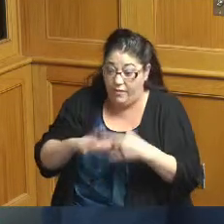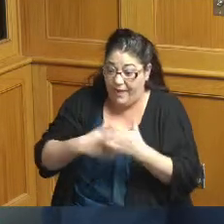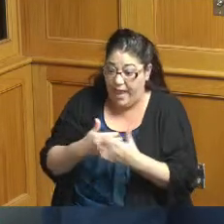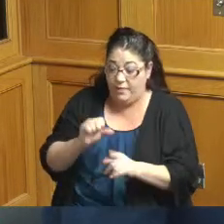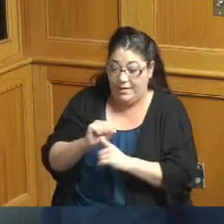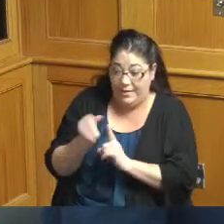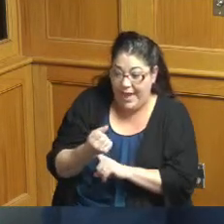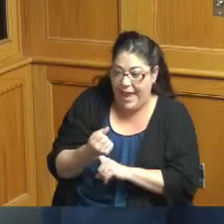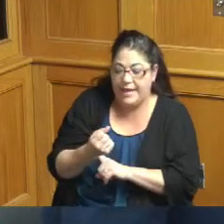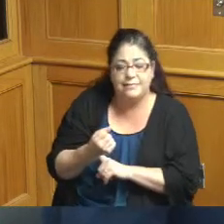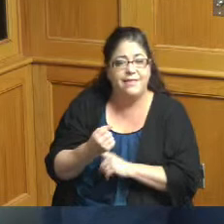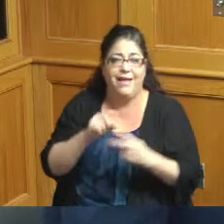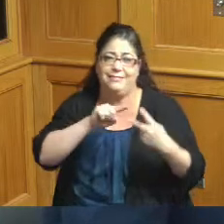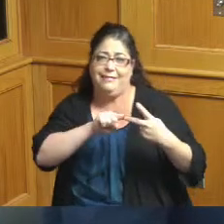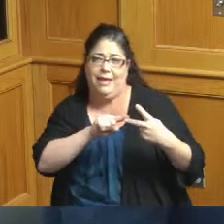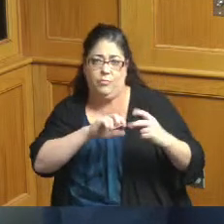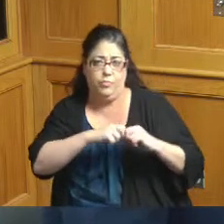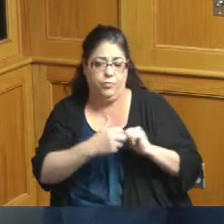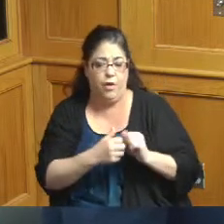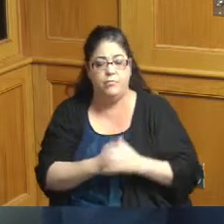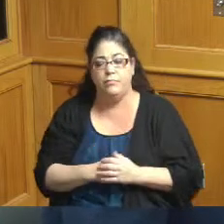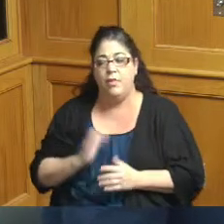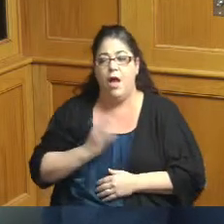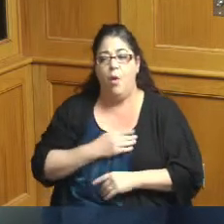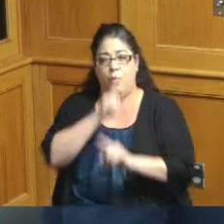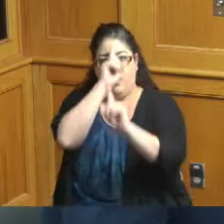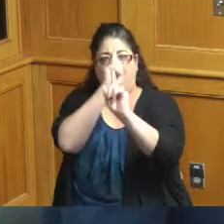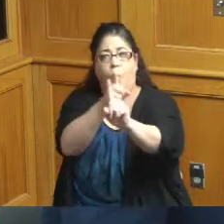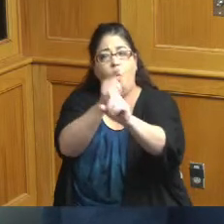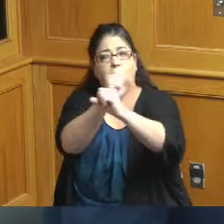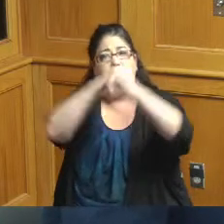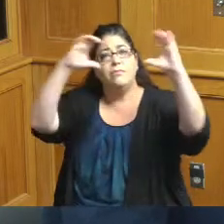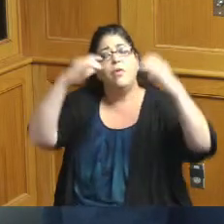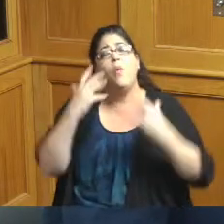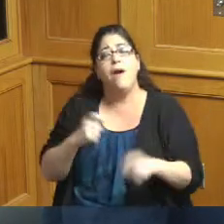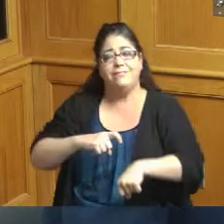I want to address with you which is our goal to ensure the timely Administration of justice